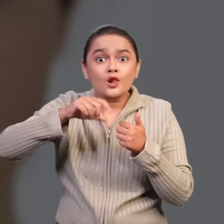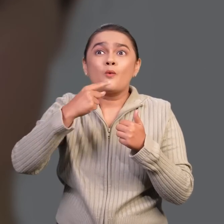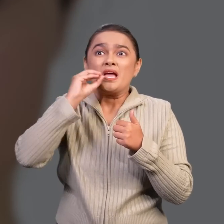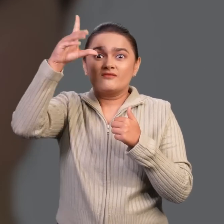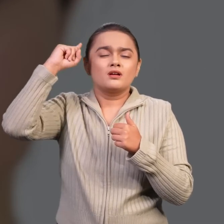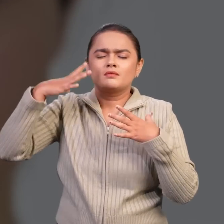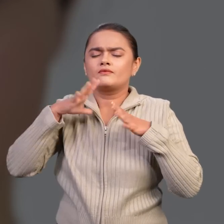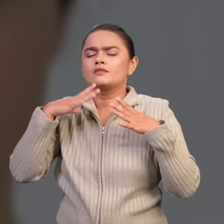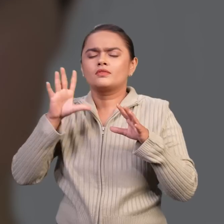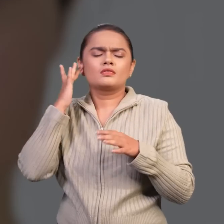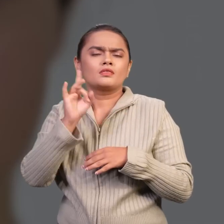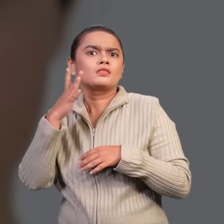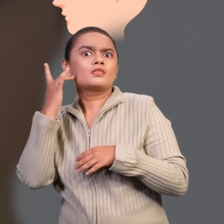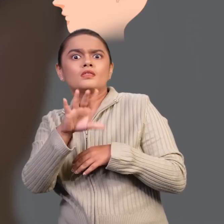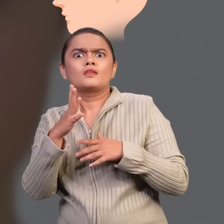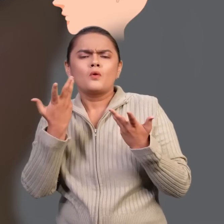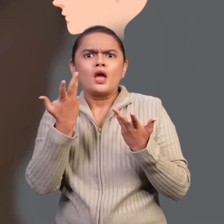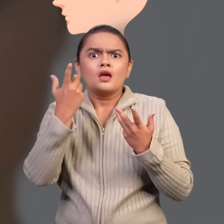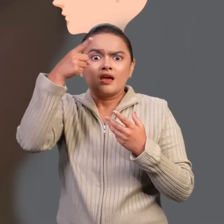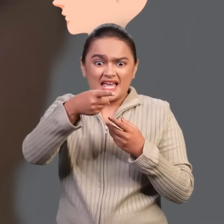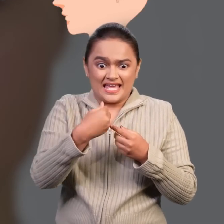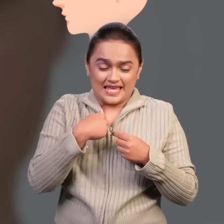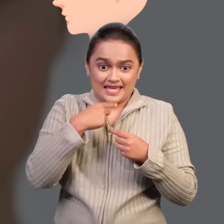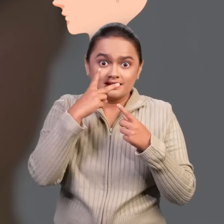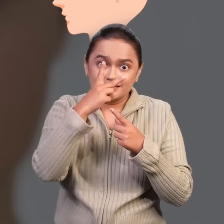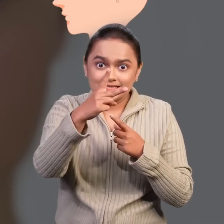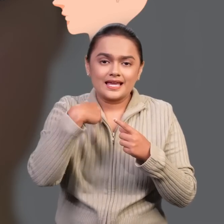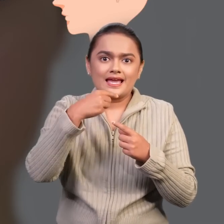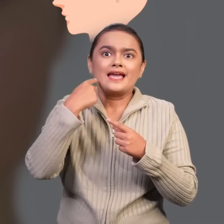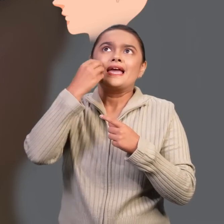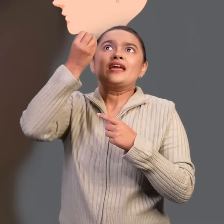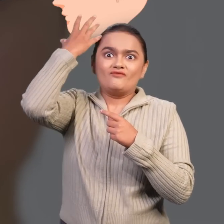Or rather, the brain disregards the signal because that signal is not clear.